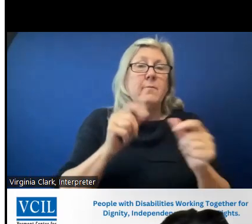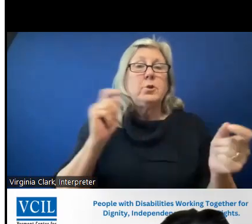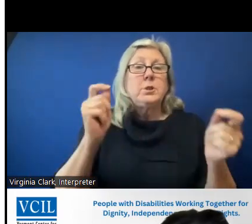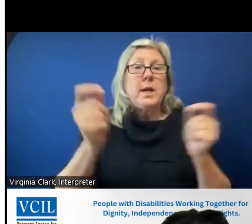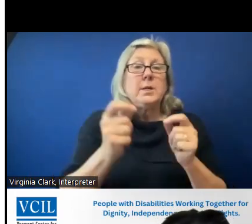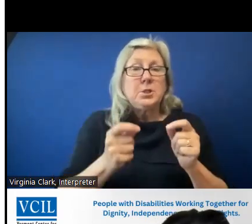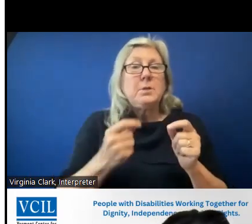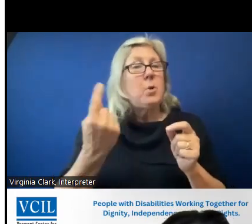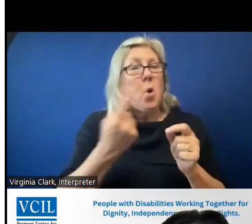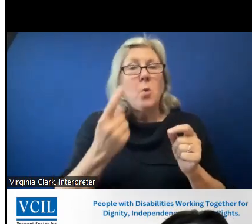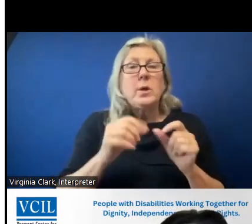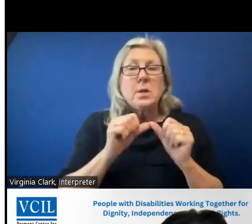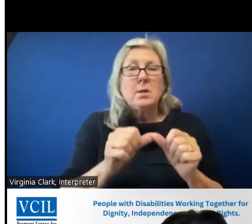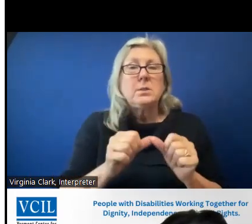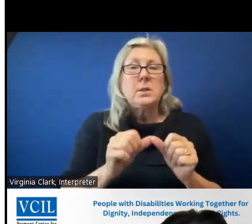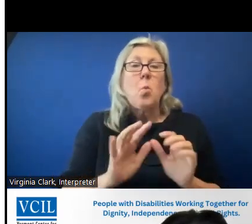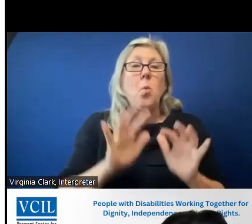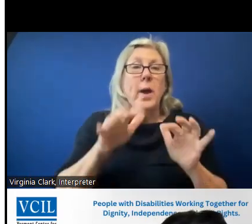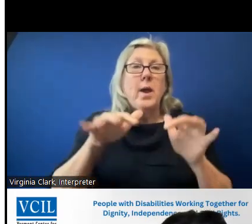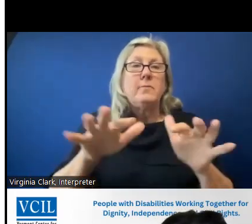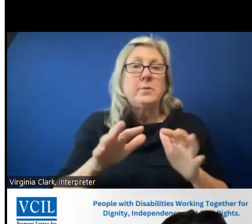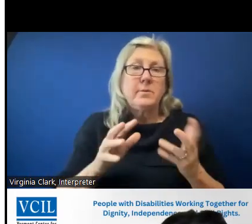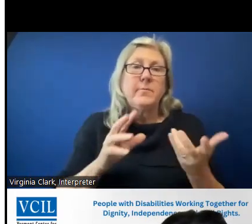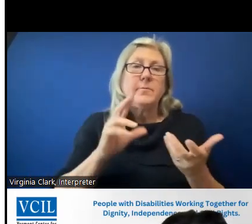in the United States. The first wave of discrimination was health